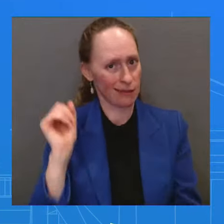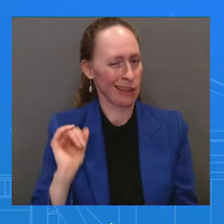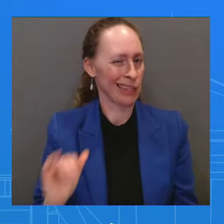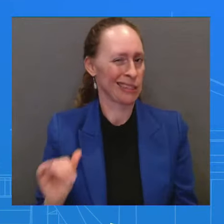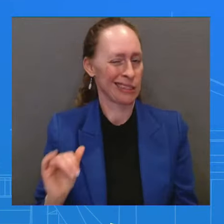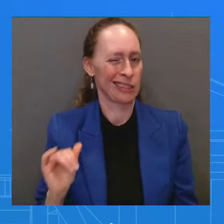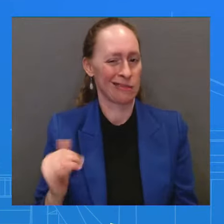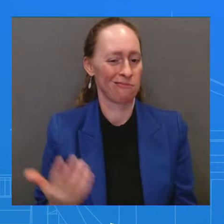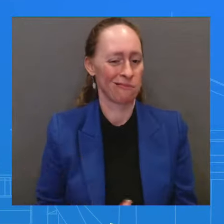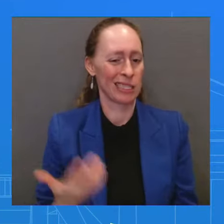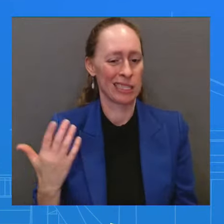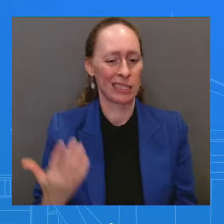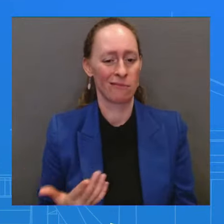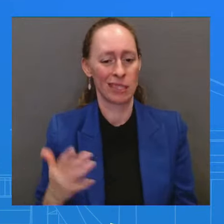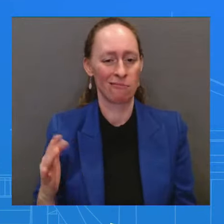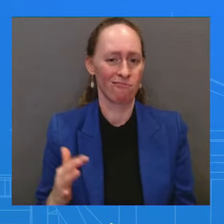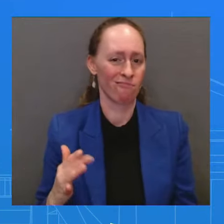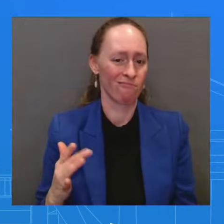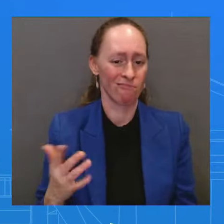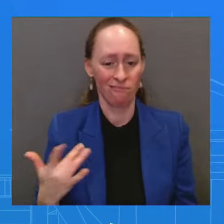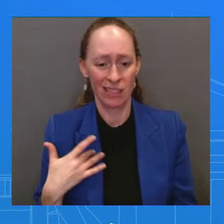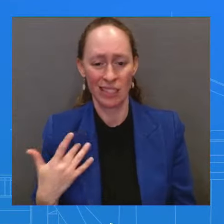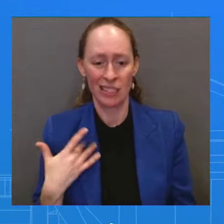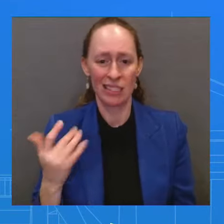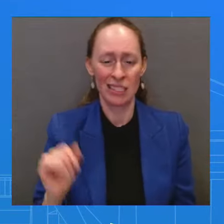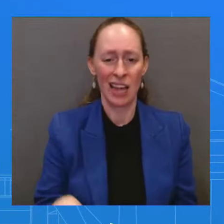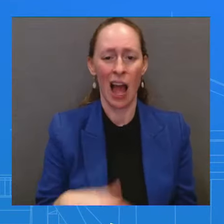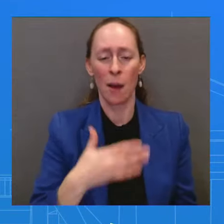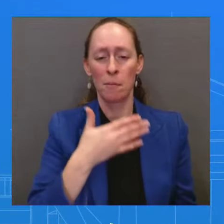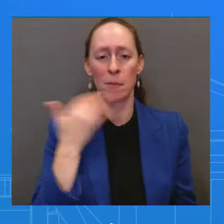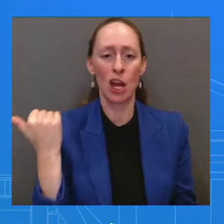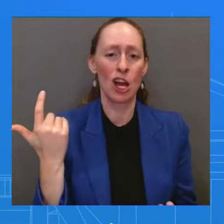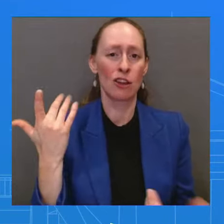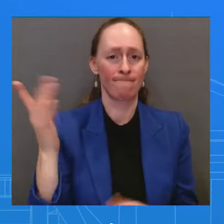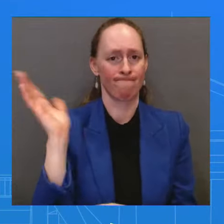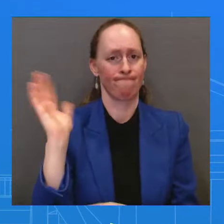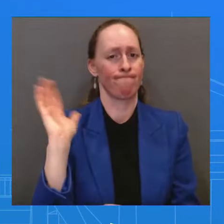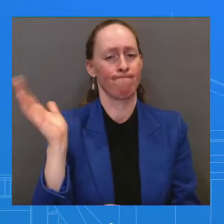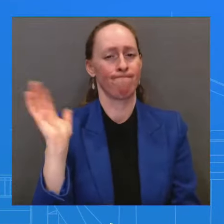to the American people why supporting Ukraine is within their best interests and maybe an acknowledgement